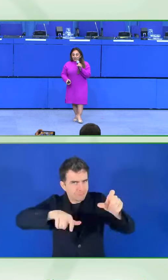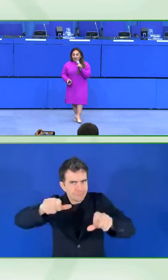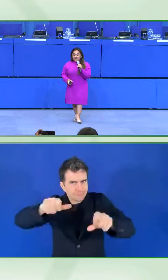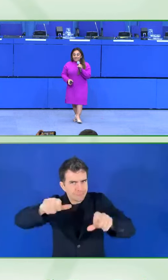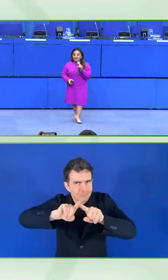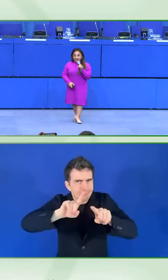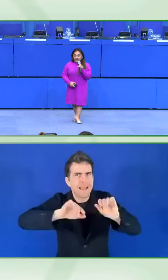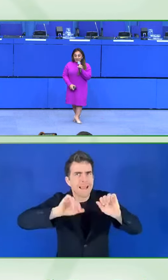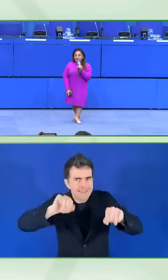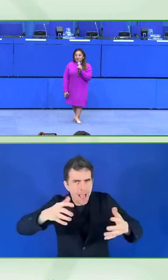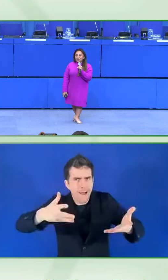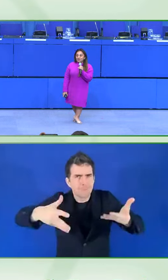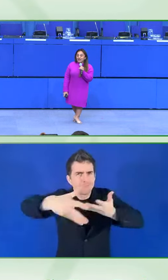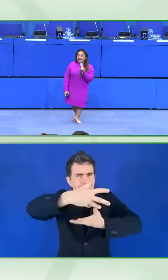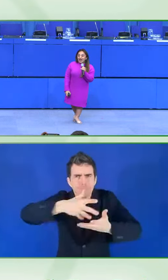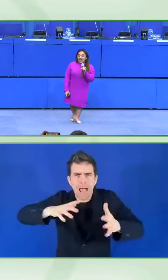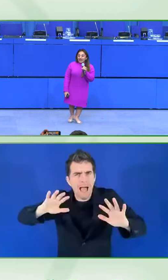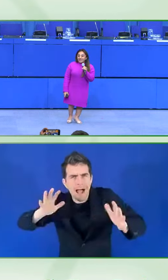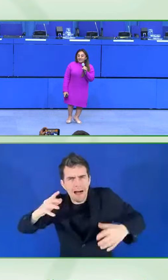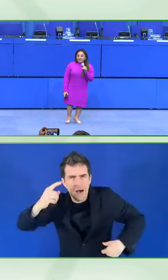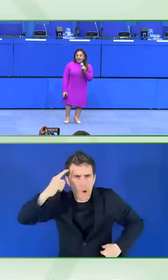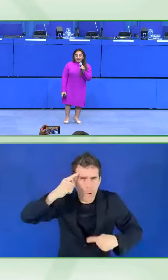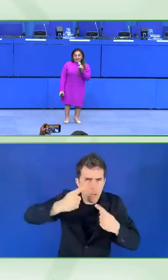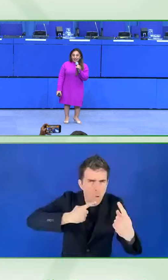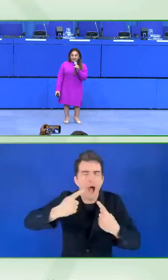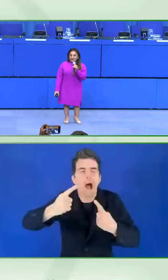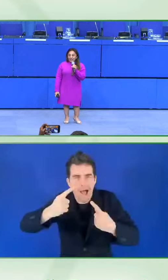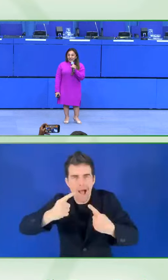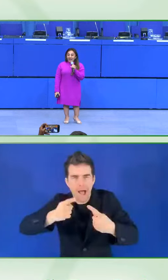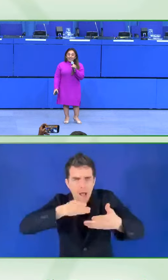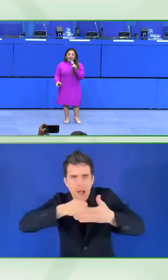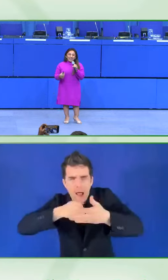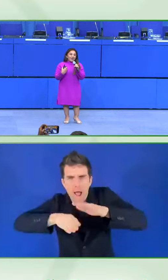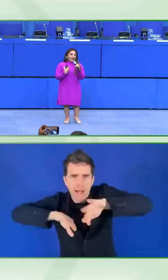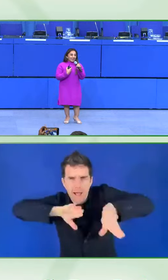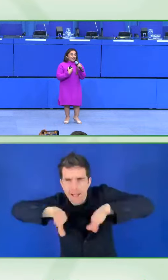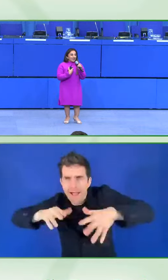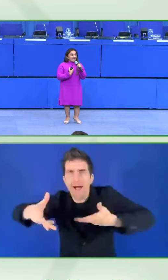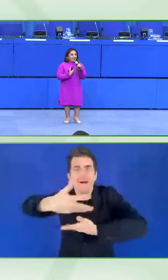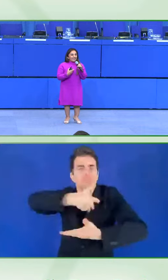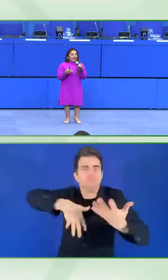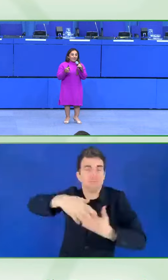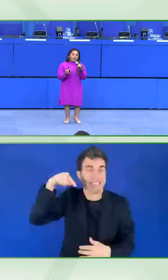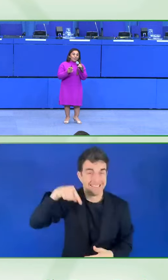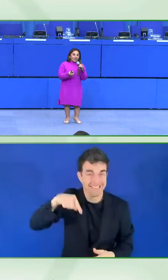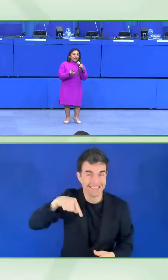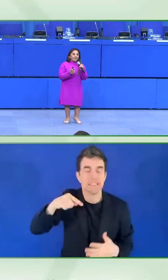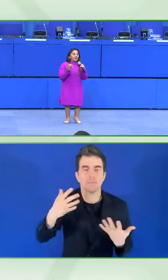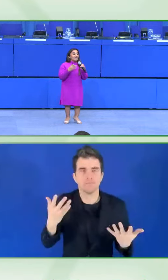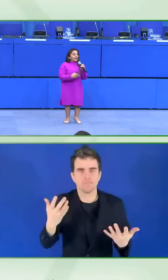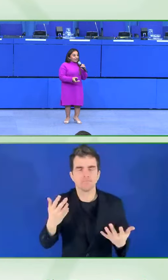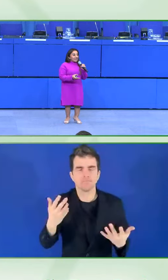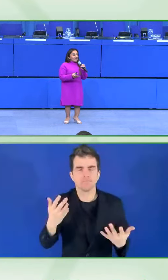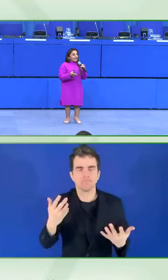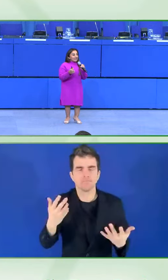to the sign on the front row. I absolutely loved it, I had a great time, I also played a lot but I missed a lot of school as well because of health problems.